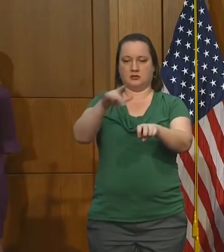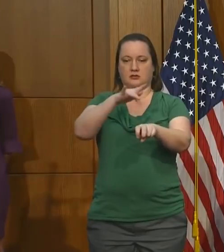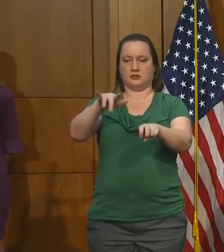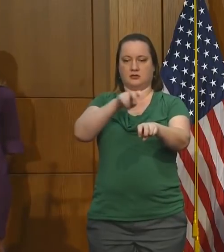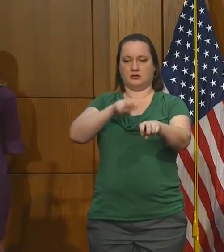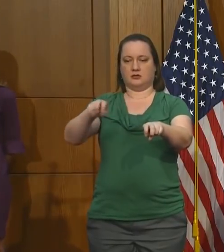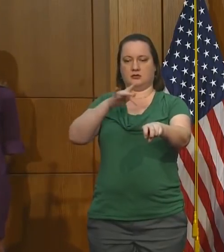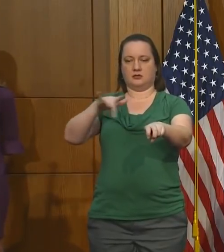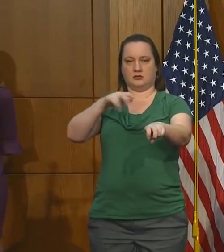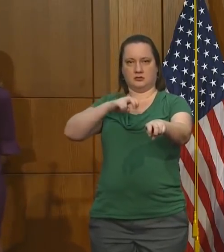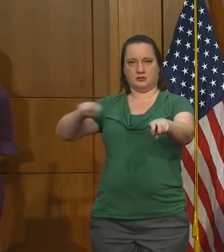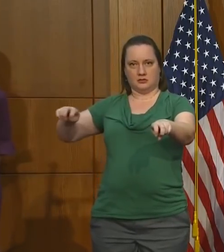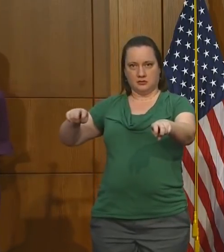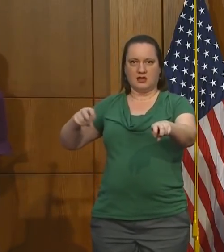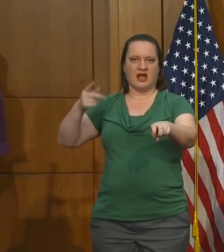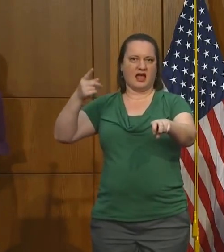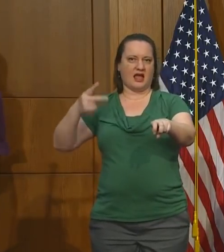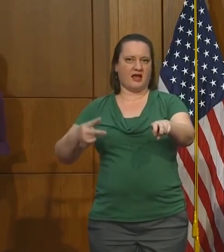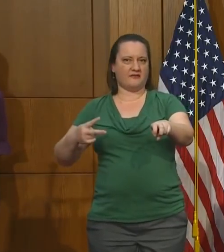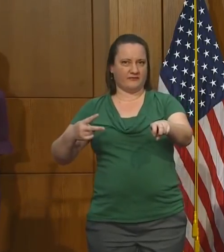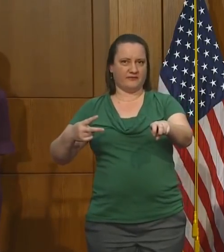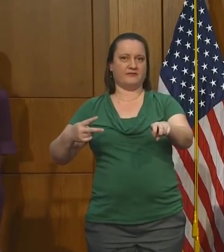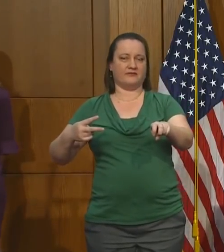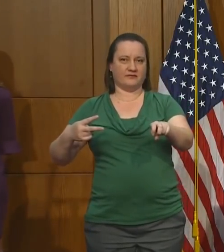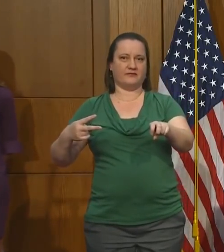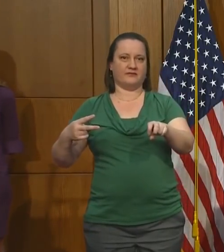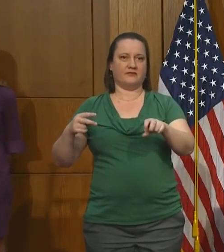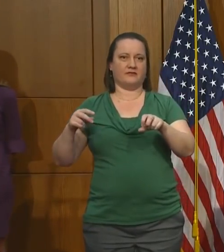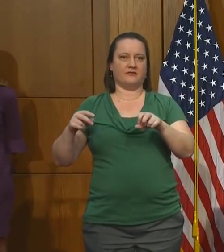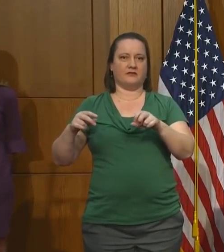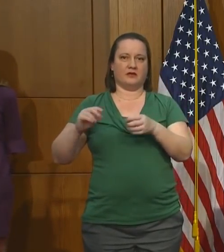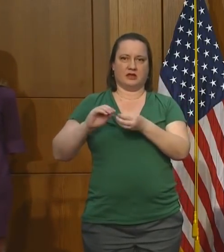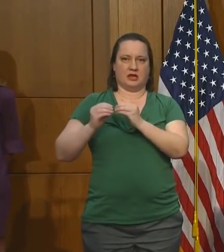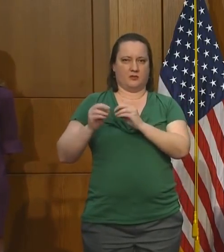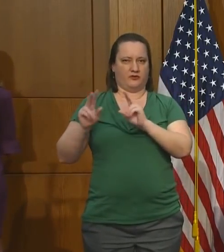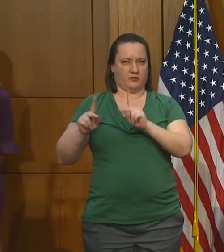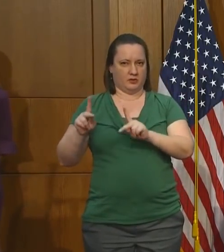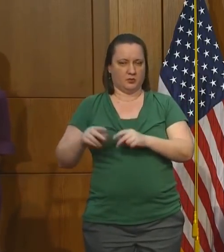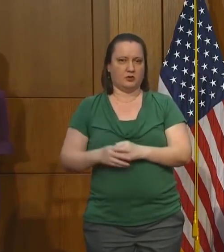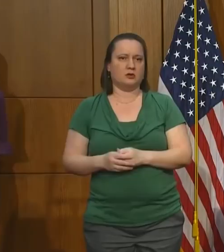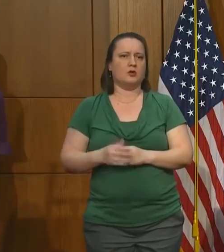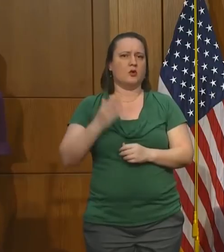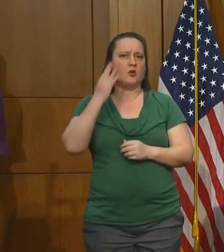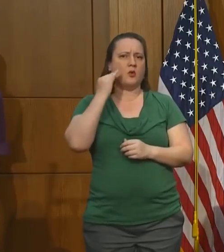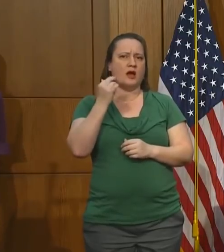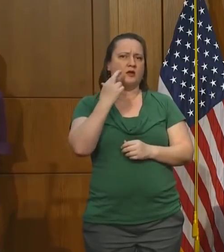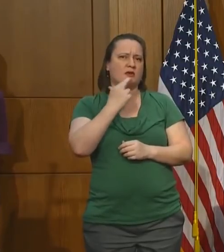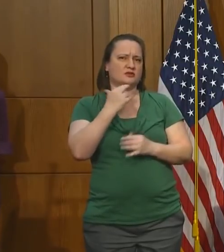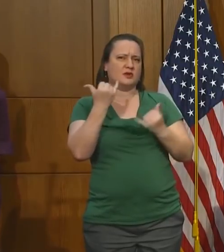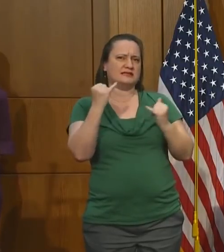ALLOWING CHURCHES STILL EVERY OTHER Q. CAN YOU SPEAK TO OUR RESTAURANTS AND GYMS ARE STILL-